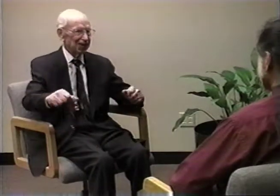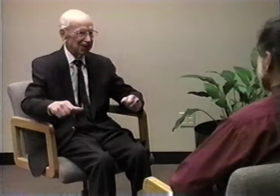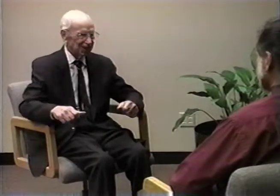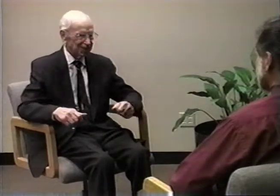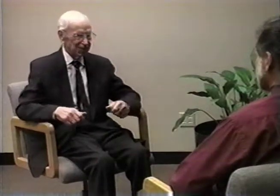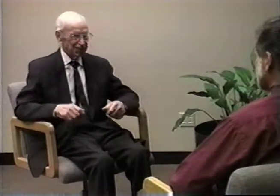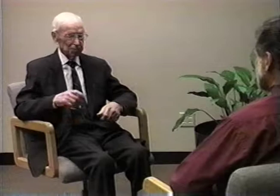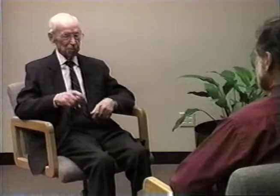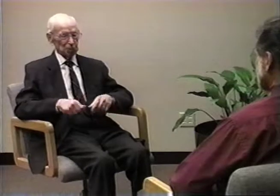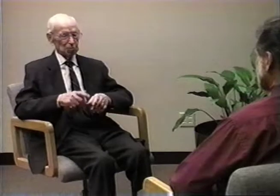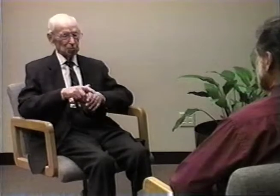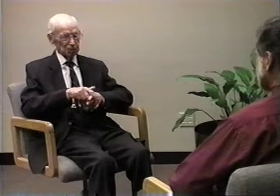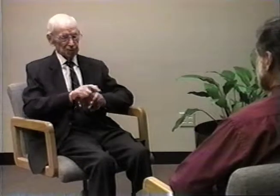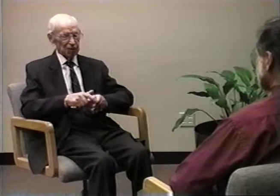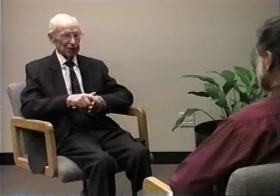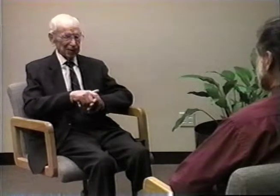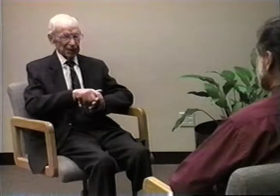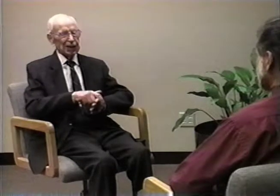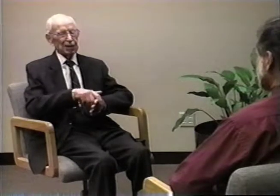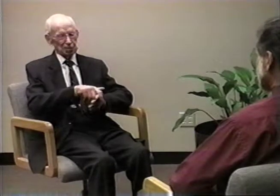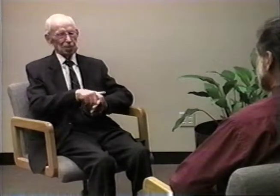It was like a baby grabbing onto anything